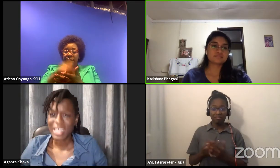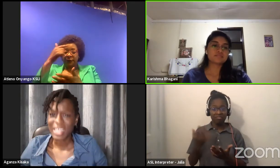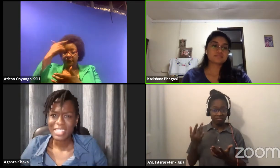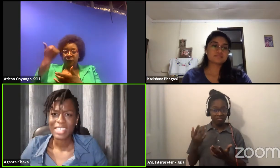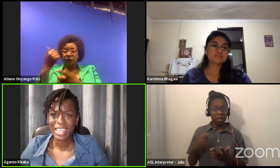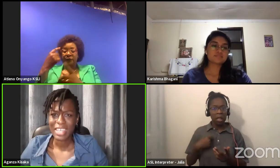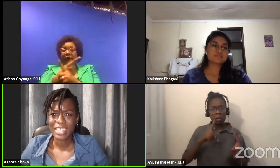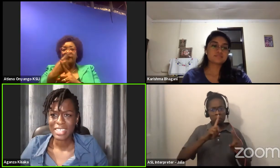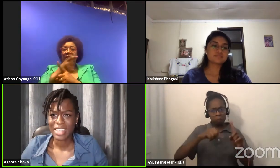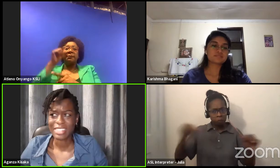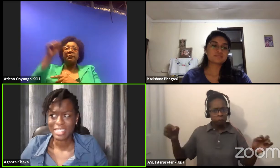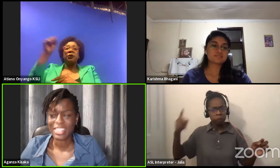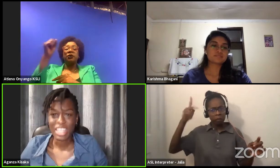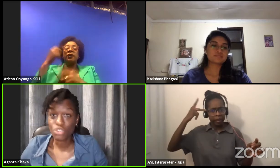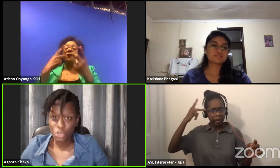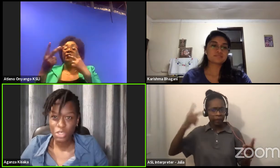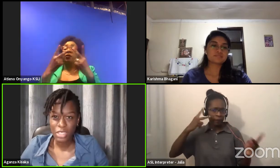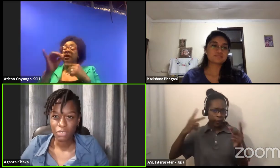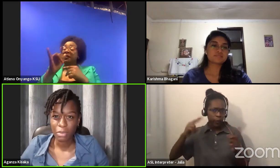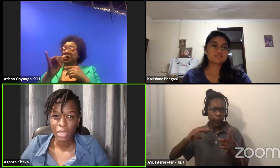That's exciting, that's juicy for me.